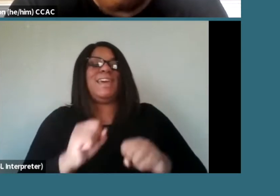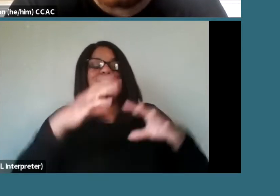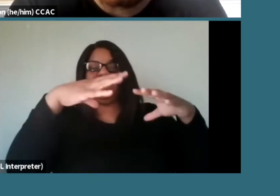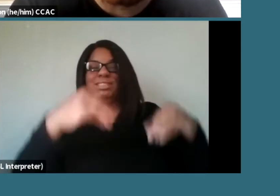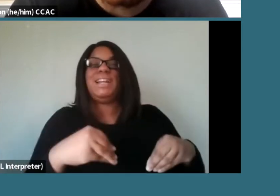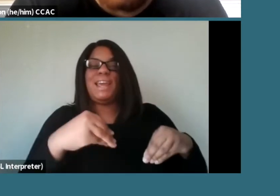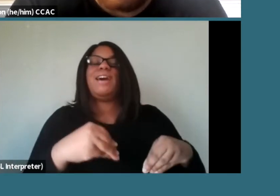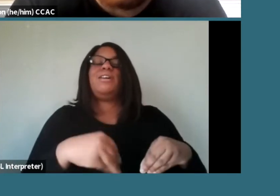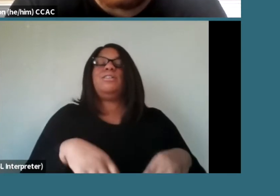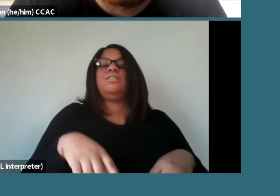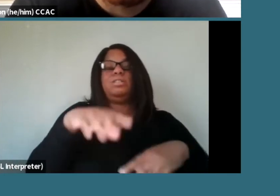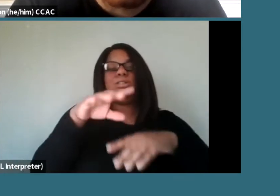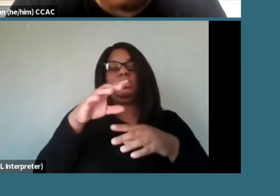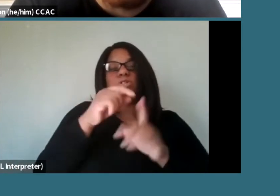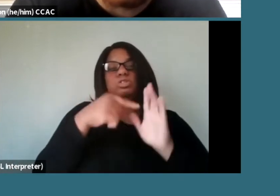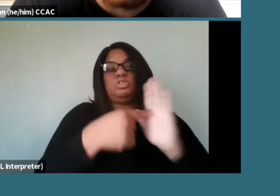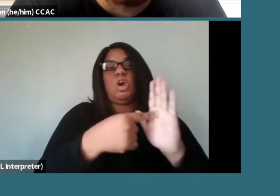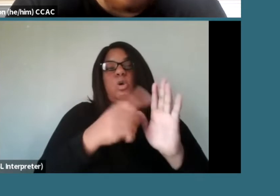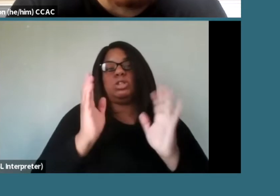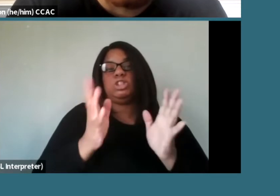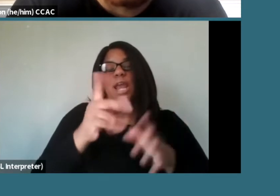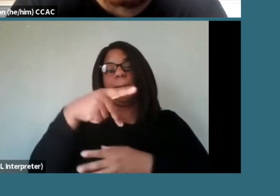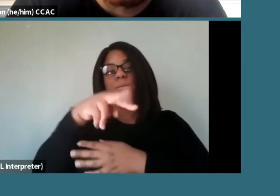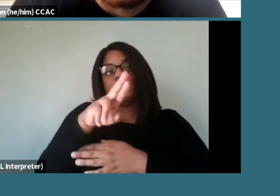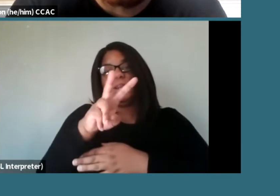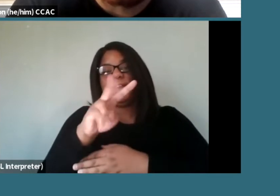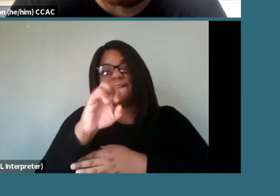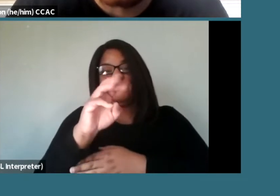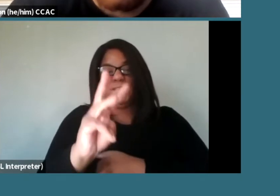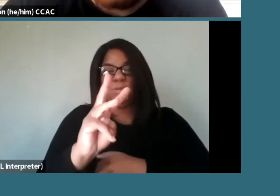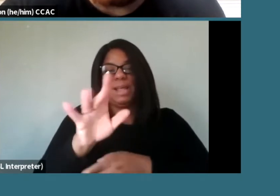by clicking the carrot next to the chat button at the bottom of your zoom screen.